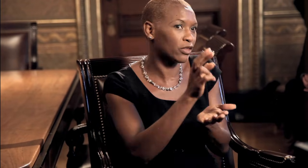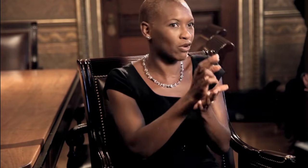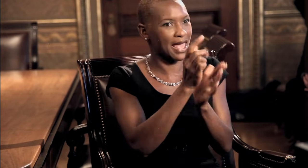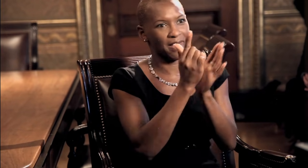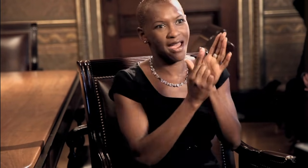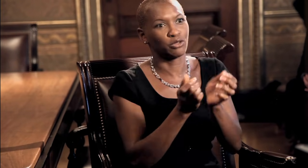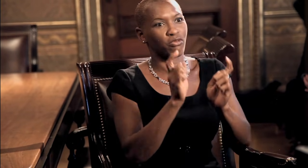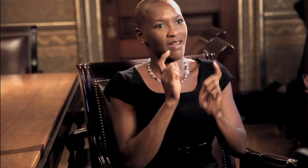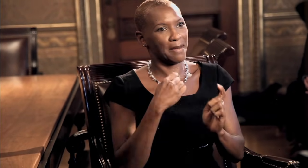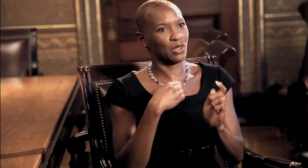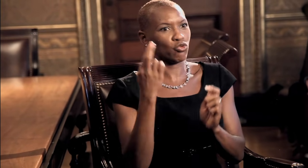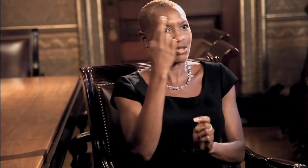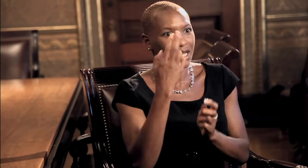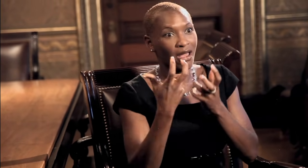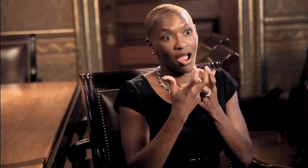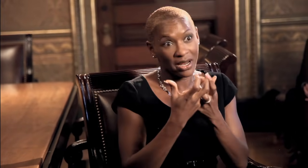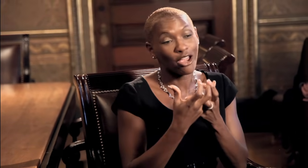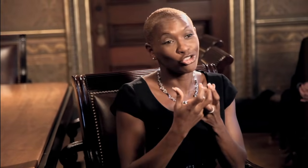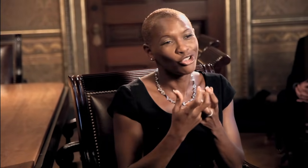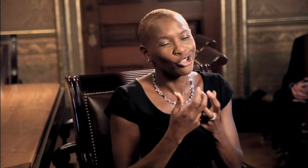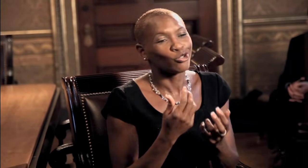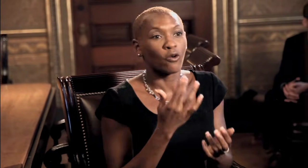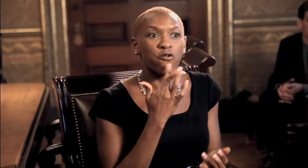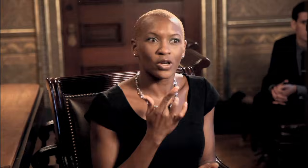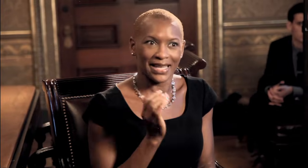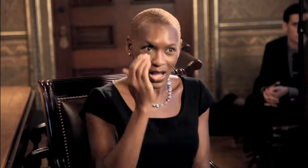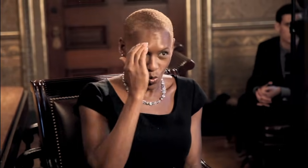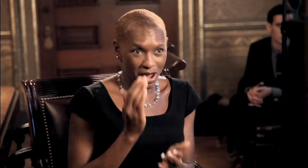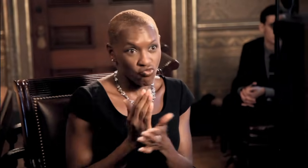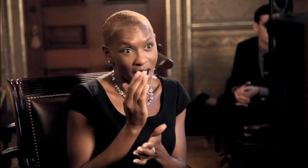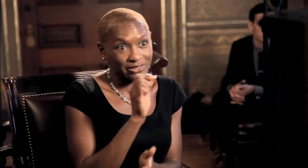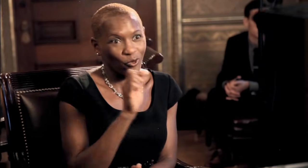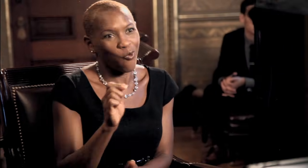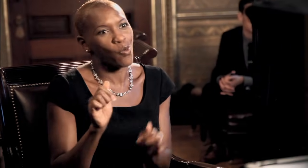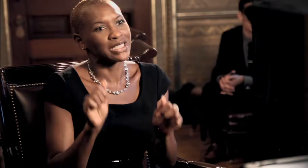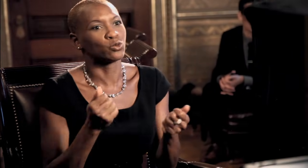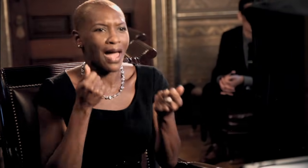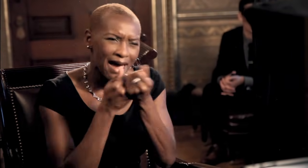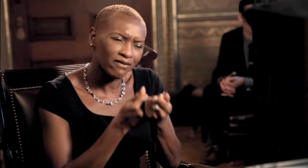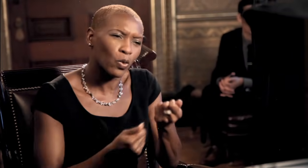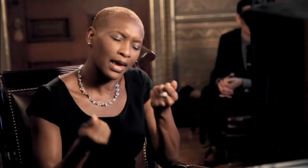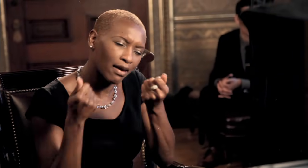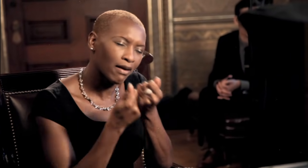of the Rehab Act to provide me with reasonable accommodation. So, fortunately I knew that right. Therefore I was able to advocate